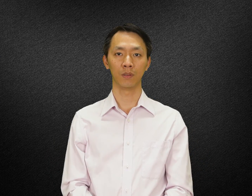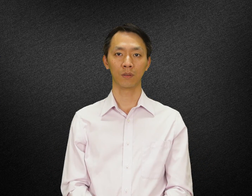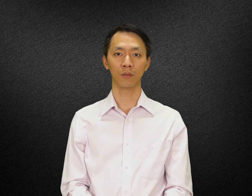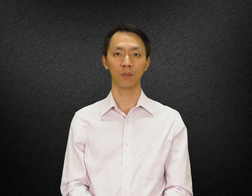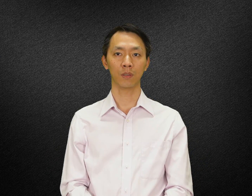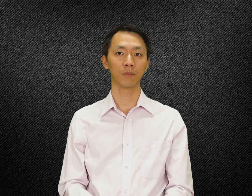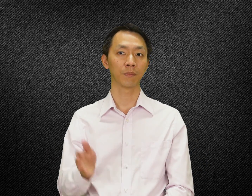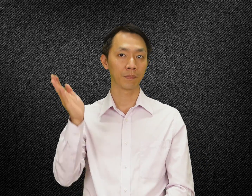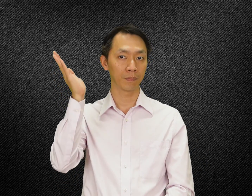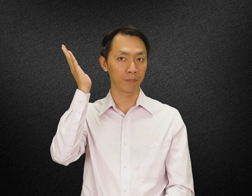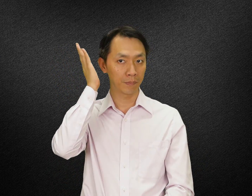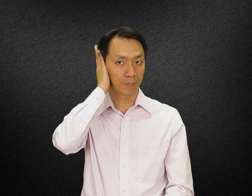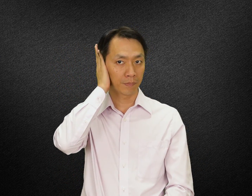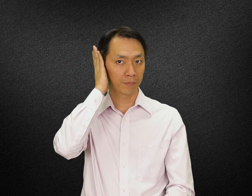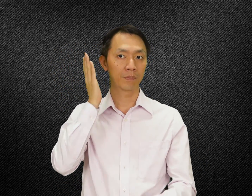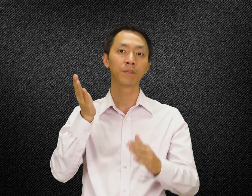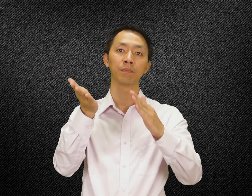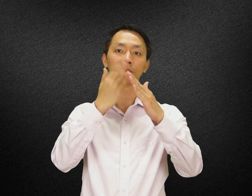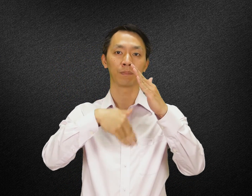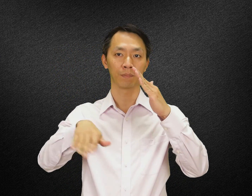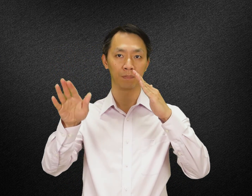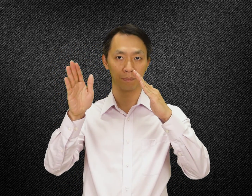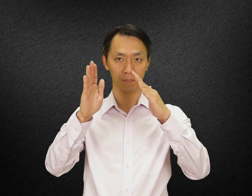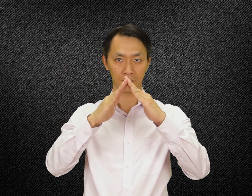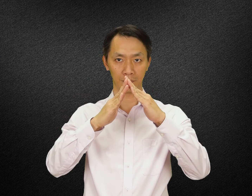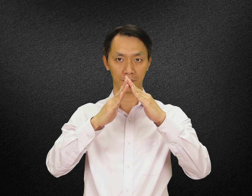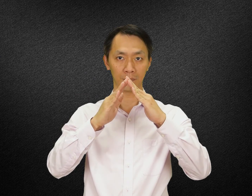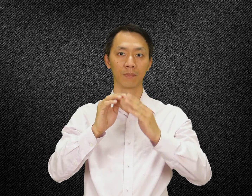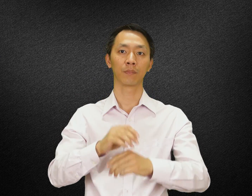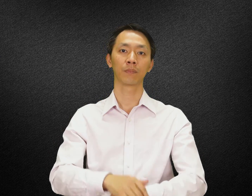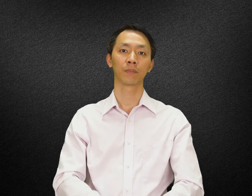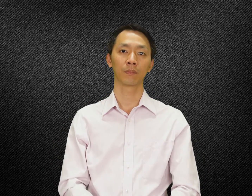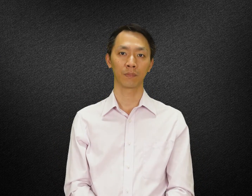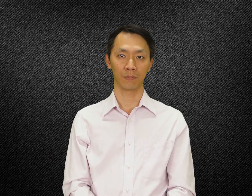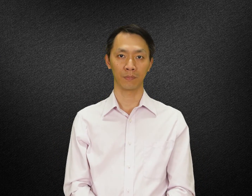deaf school